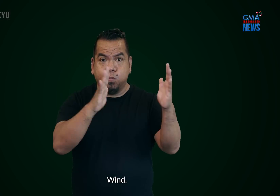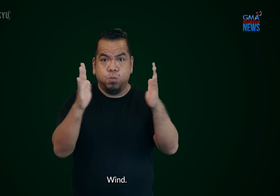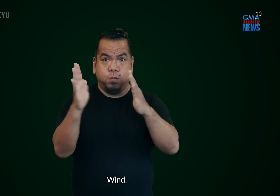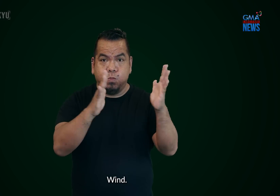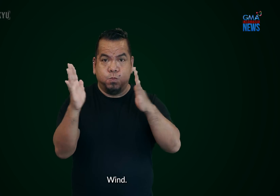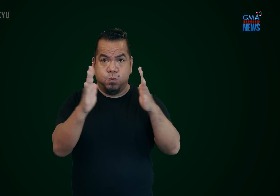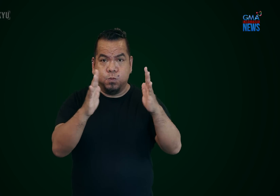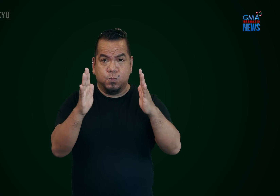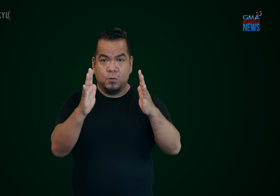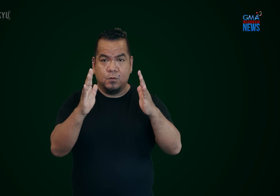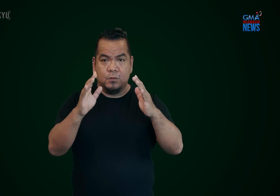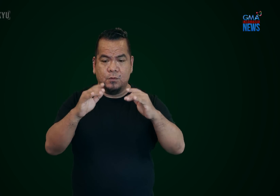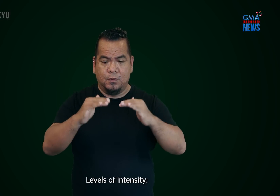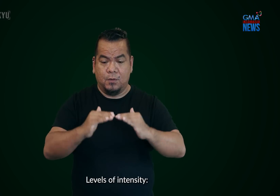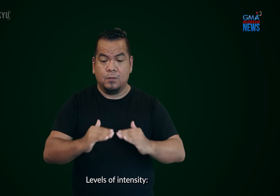and last, heavy rains.